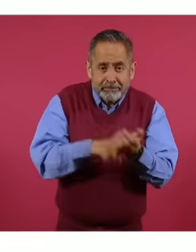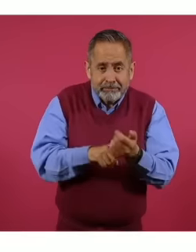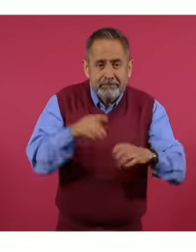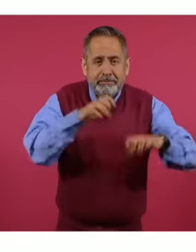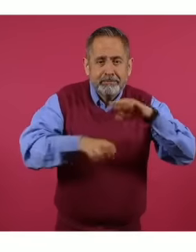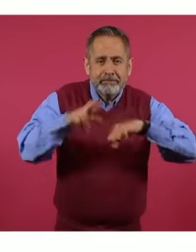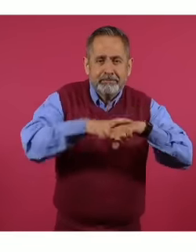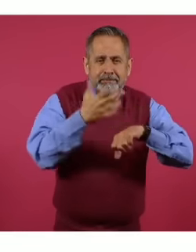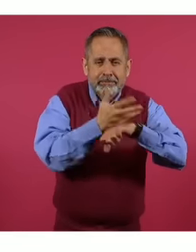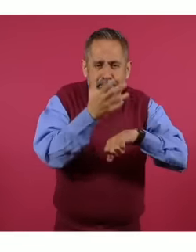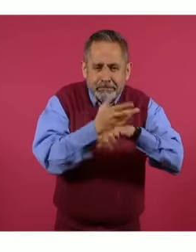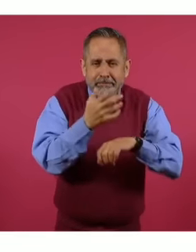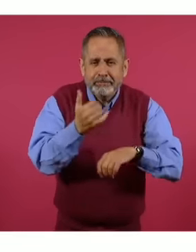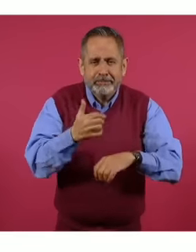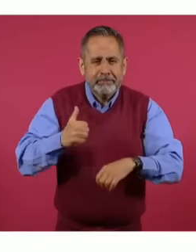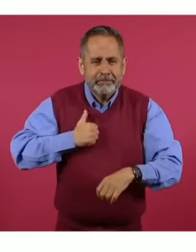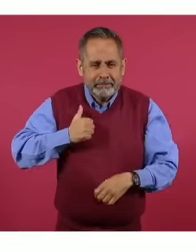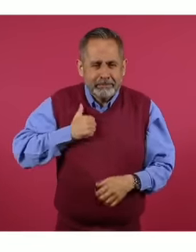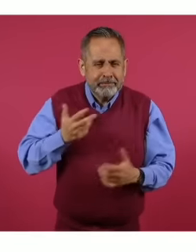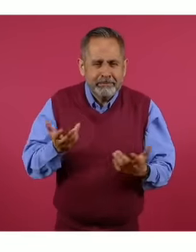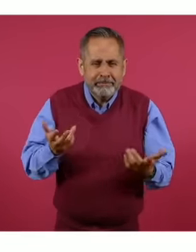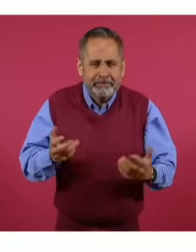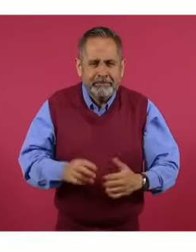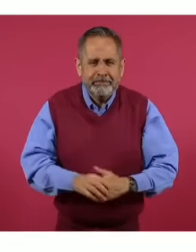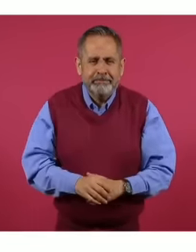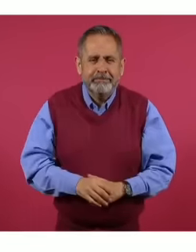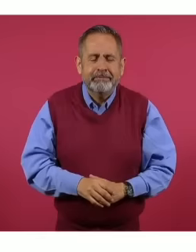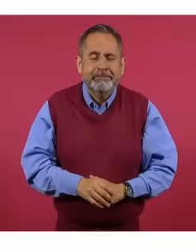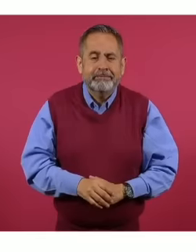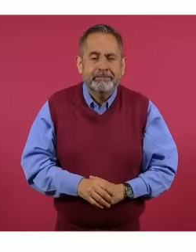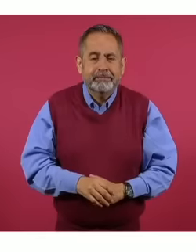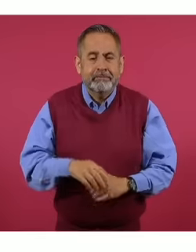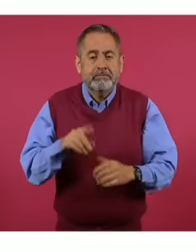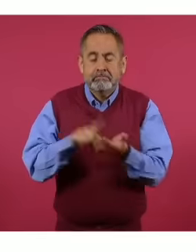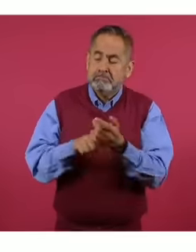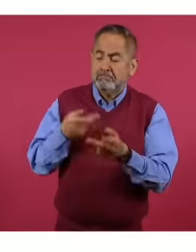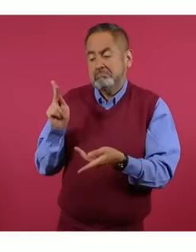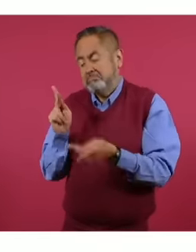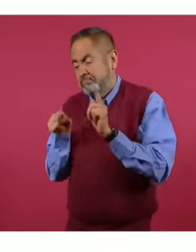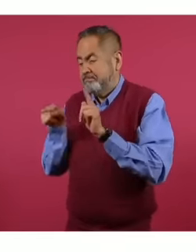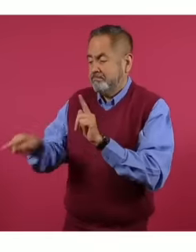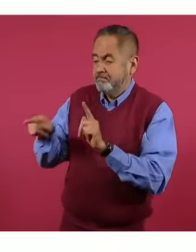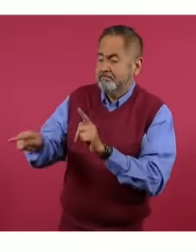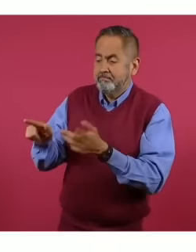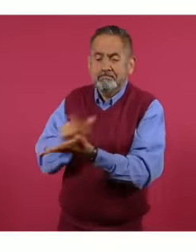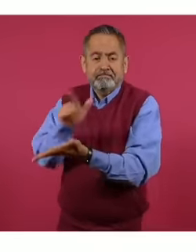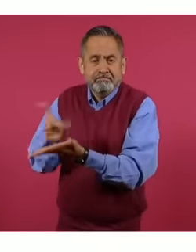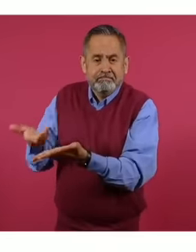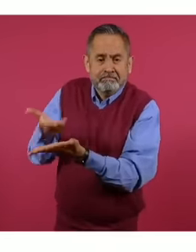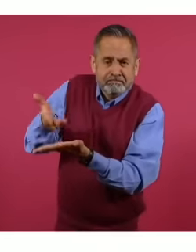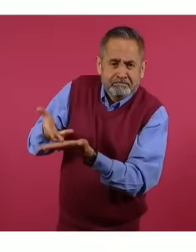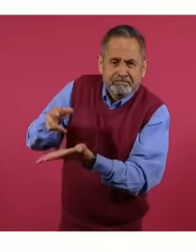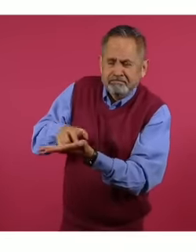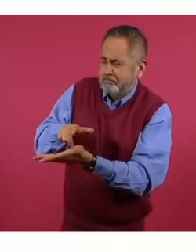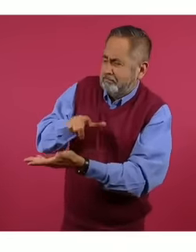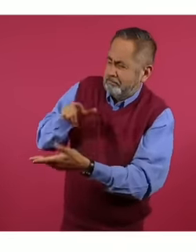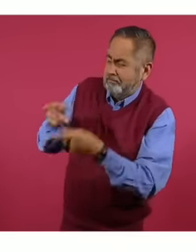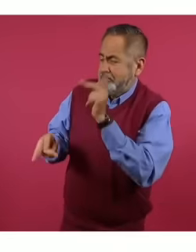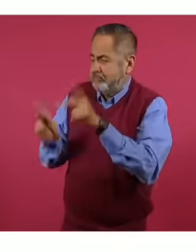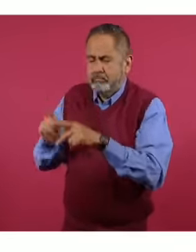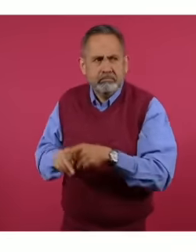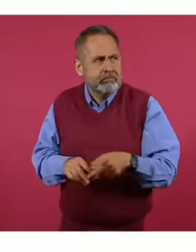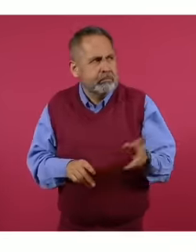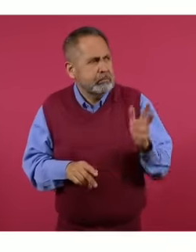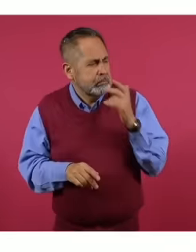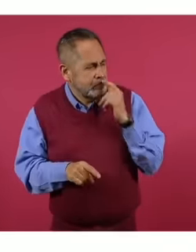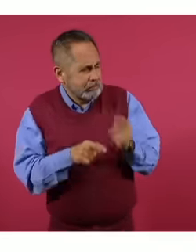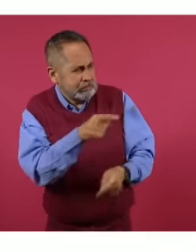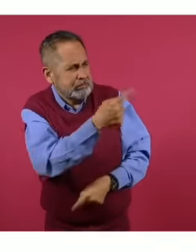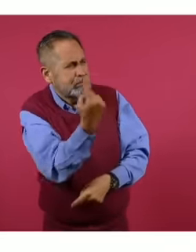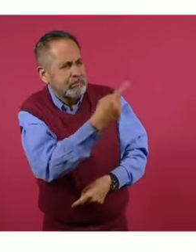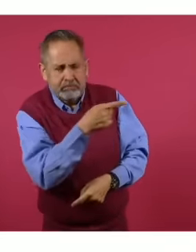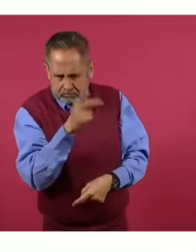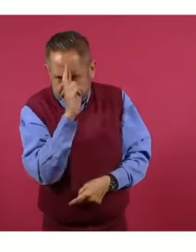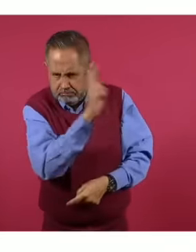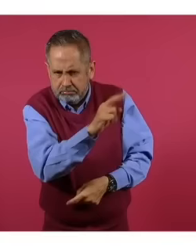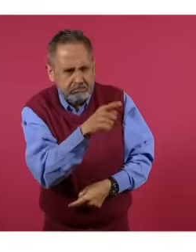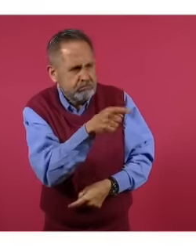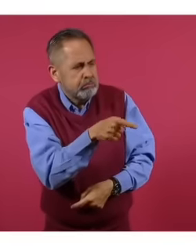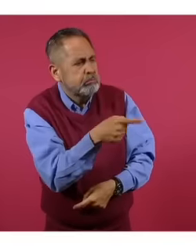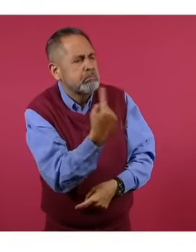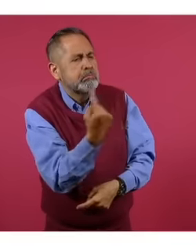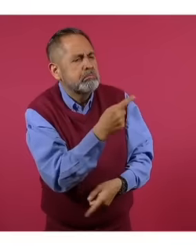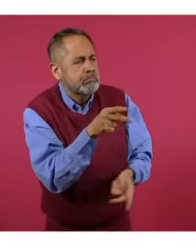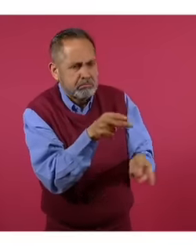The United States and Canada put buts and who are with all due respect to give their opinion on this